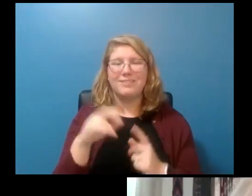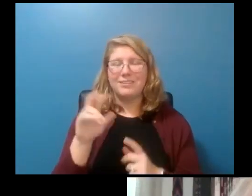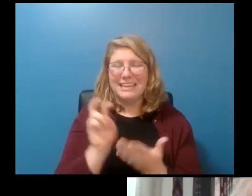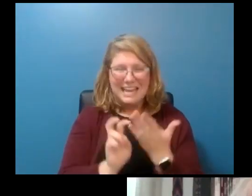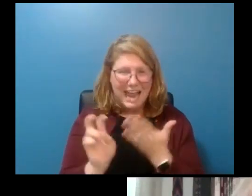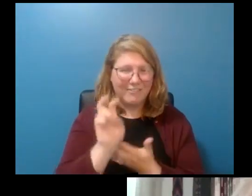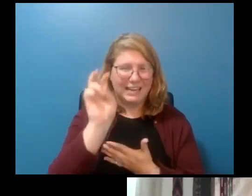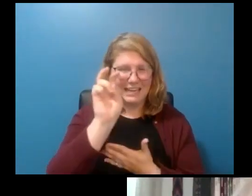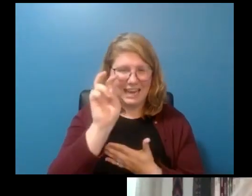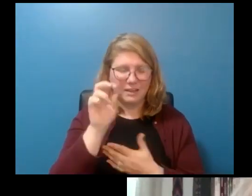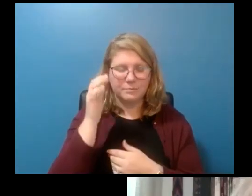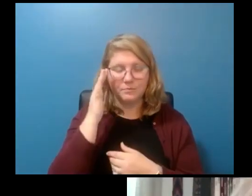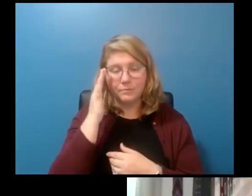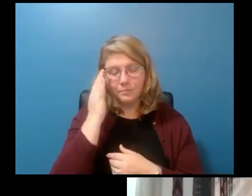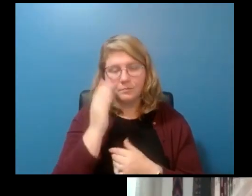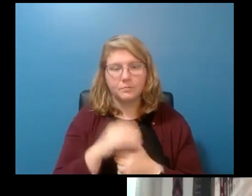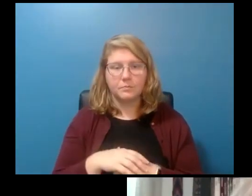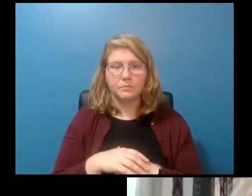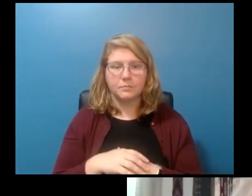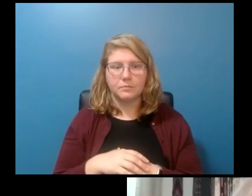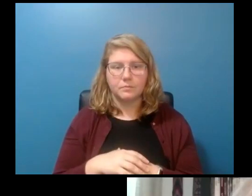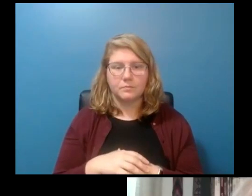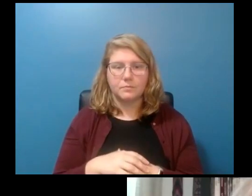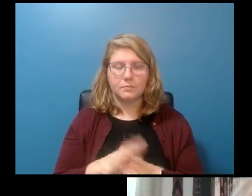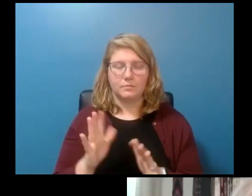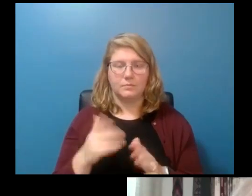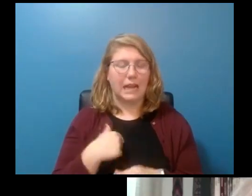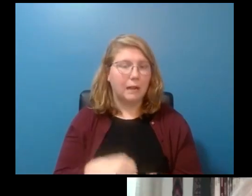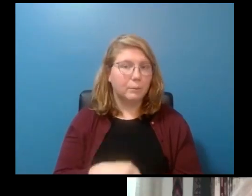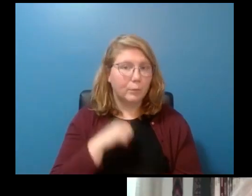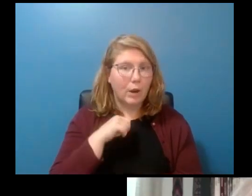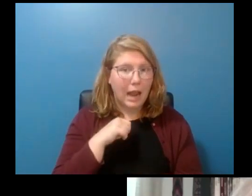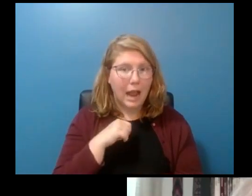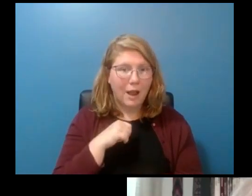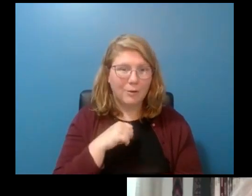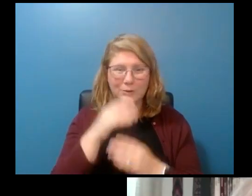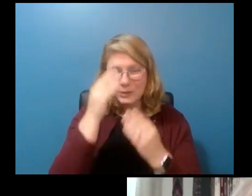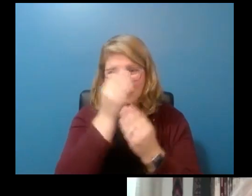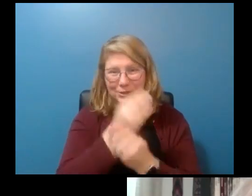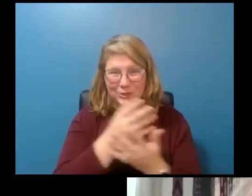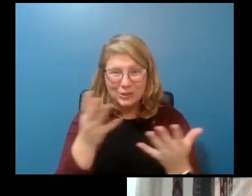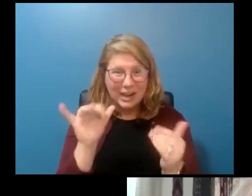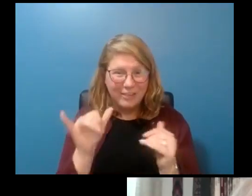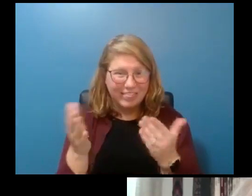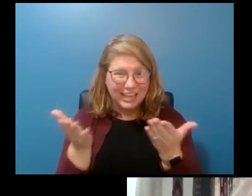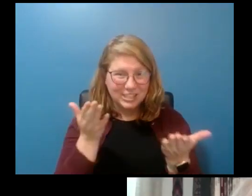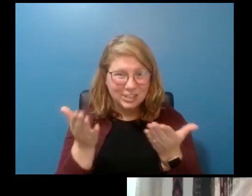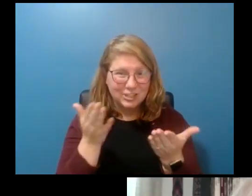to that? Sue Abderholden: Yes, Marcy, thanks for raising that. A lot